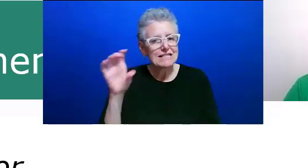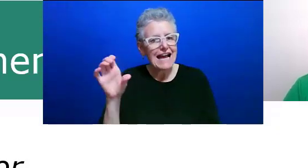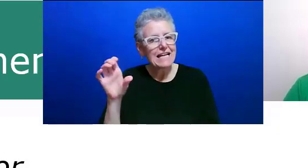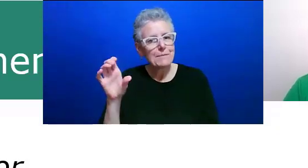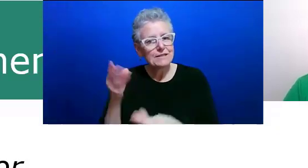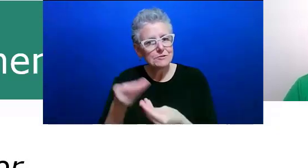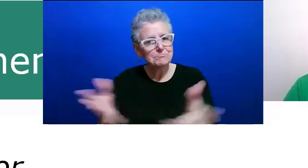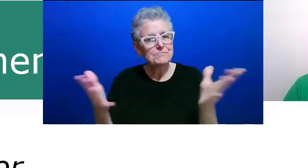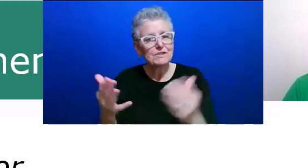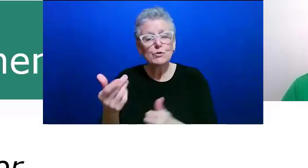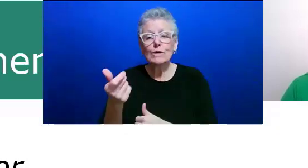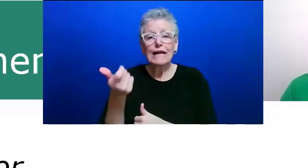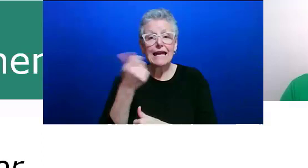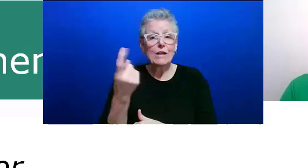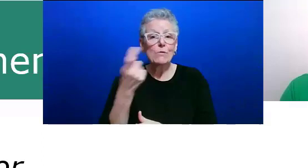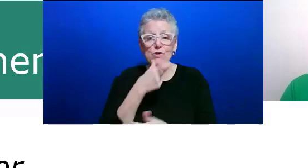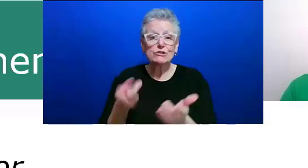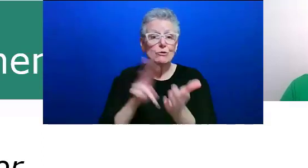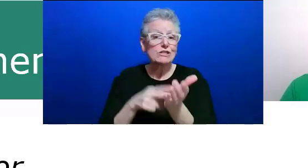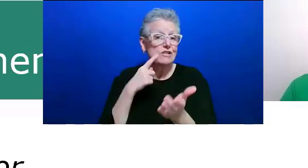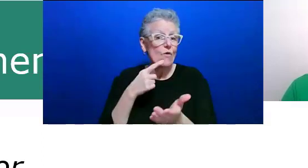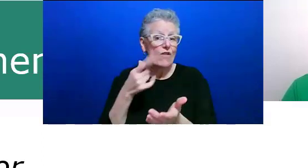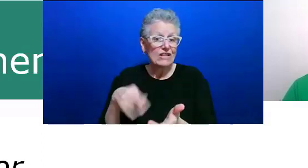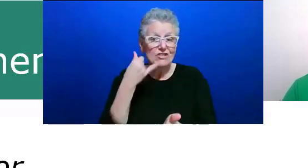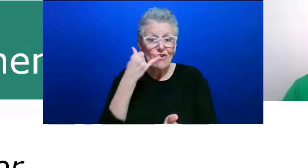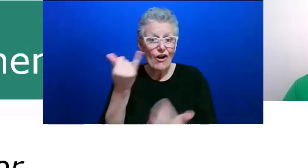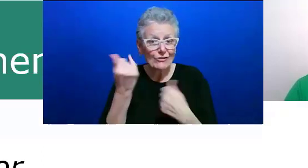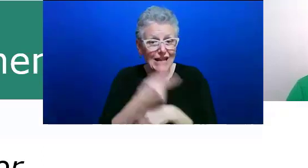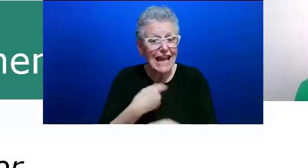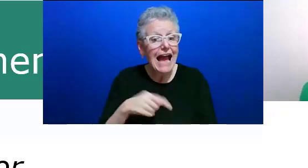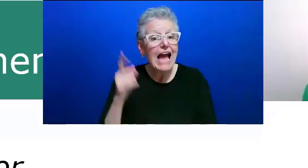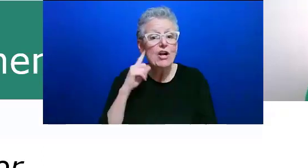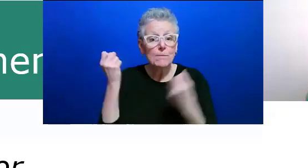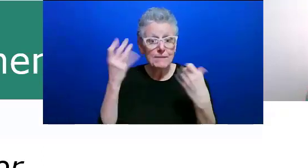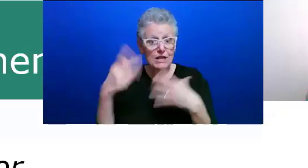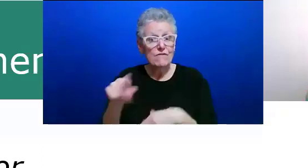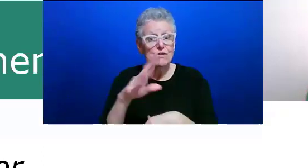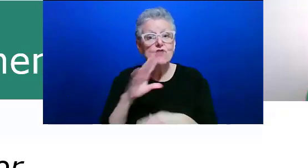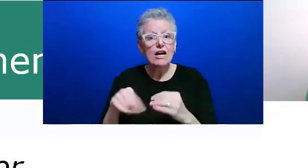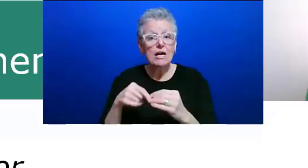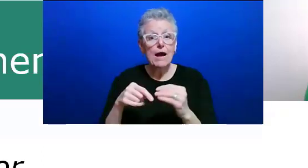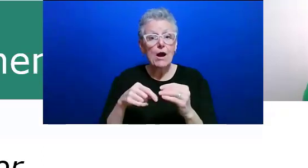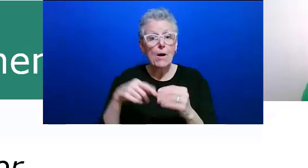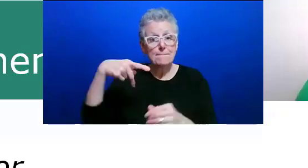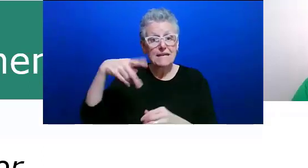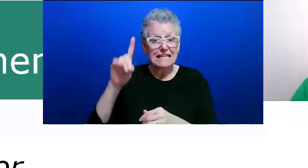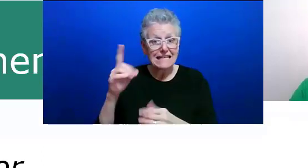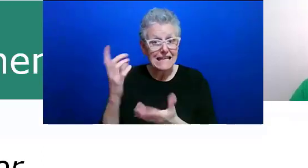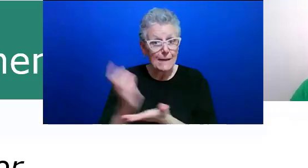who is registered for the call today. I've heard a lot of you talk about professional development opportunities, and I wanted to highlight